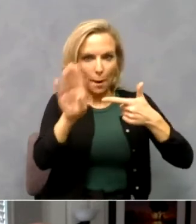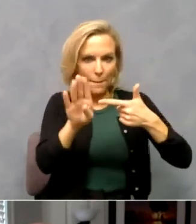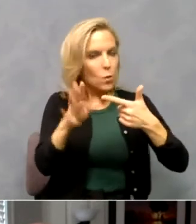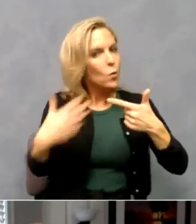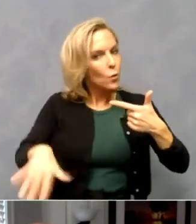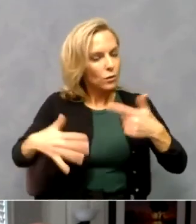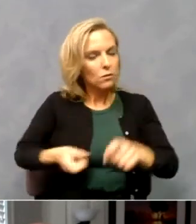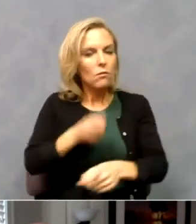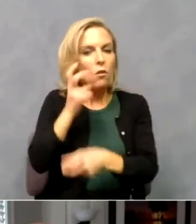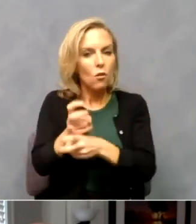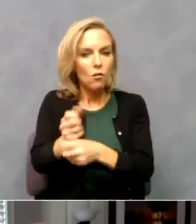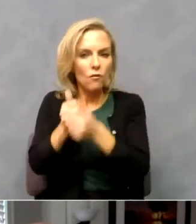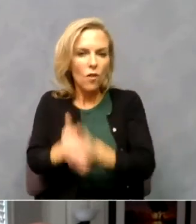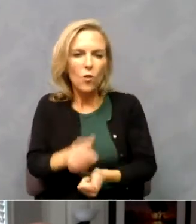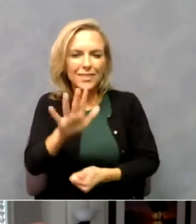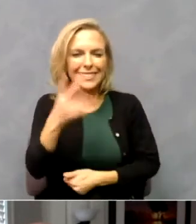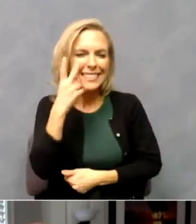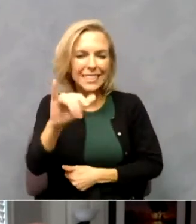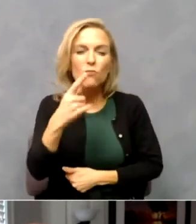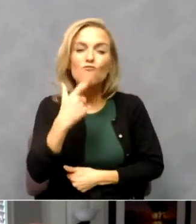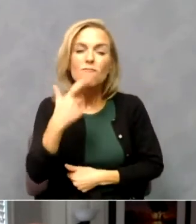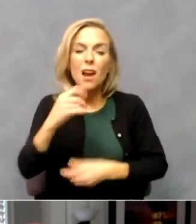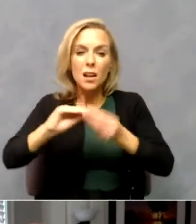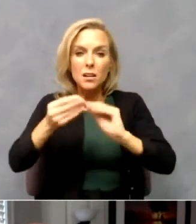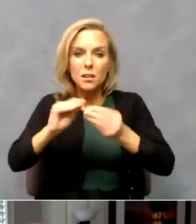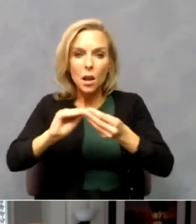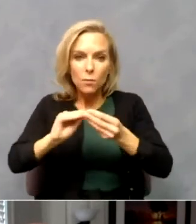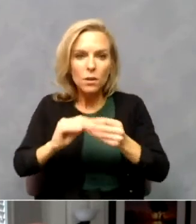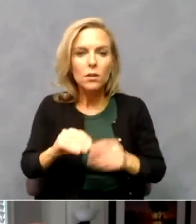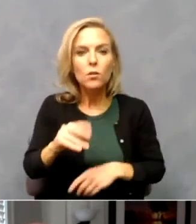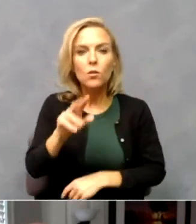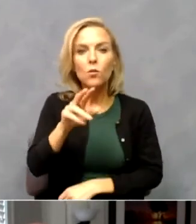in here. There's about three million long term care facility residents. We